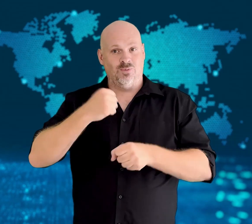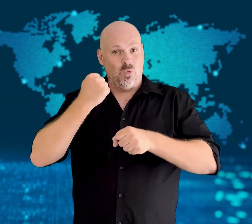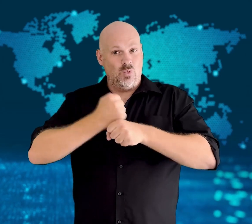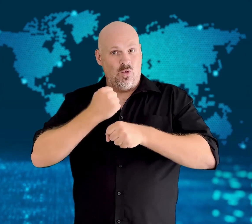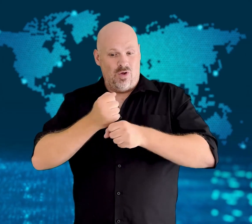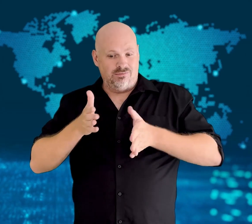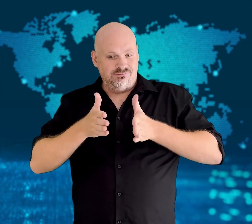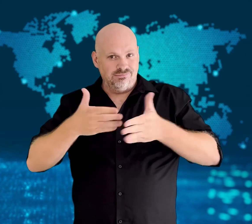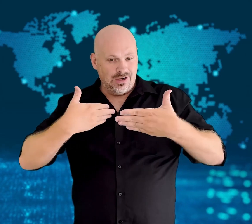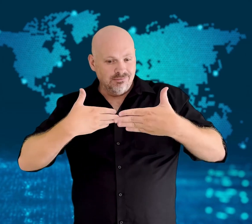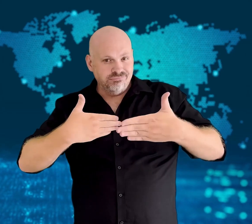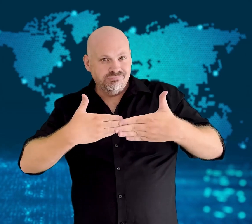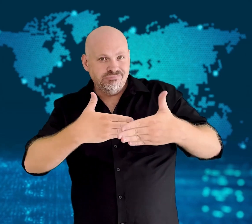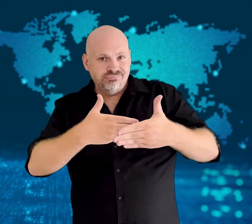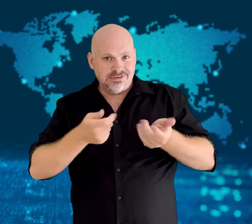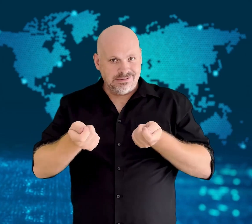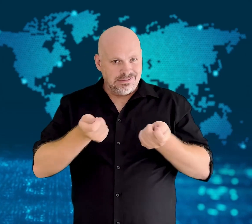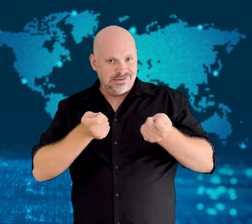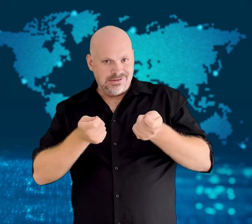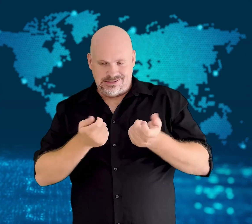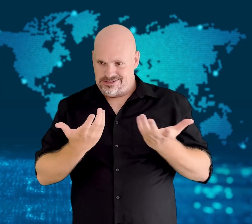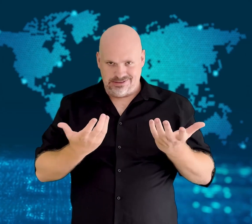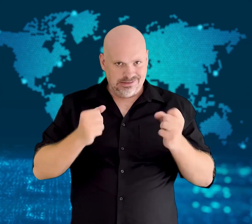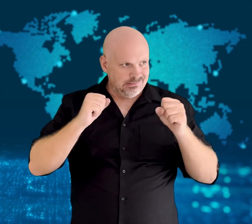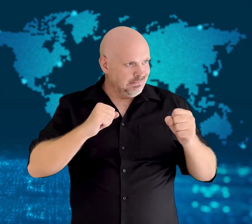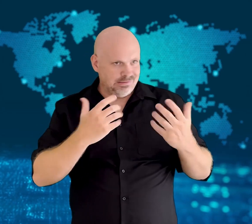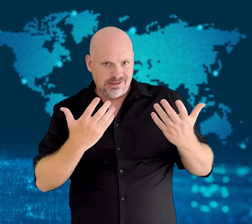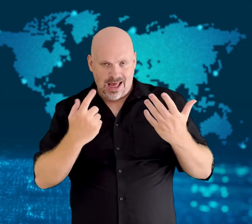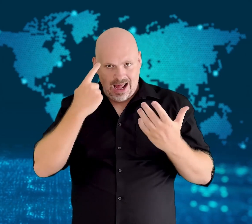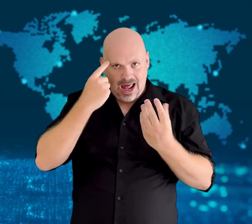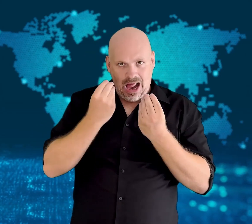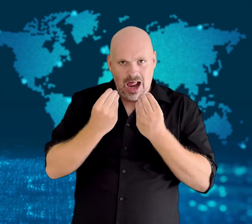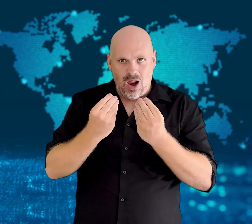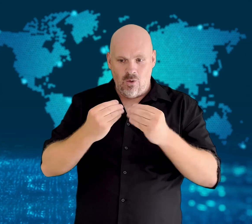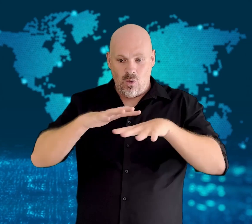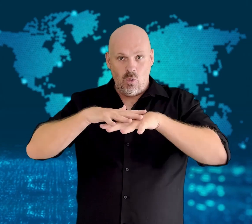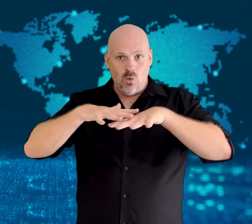to move the boats, and those who operate the canal need